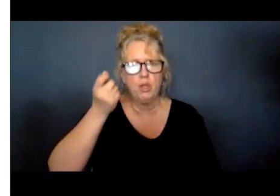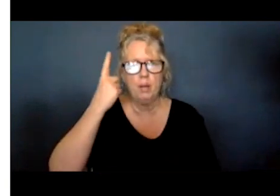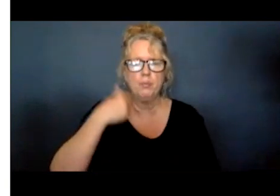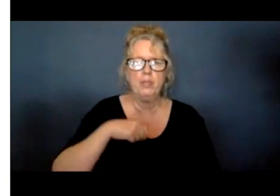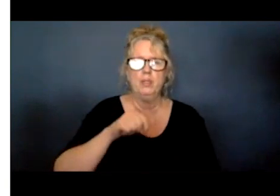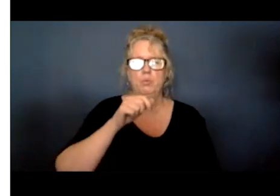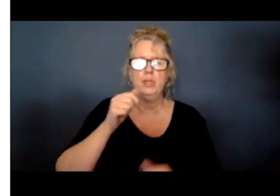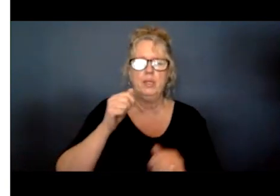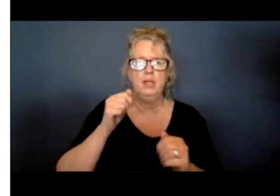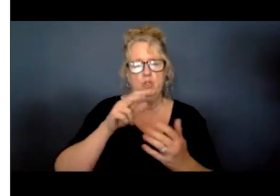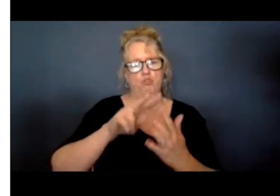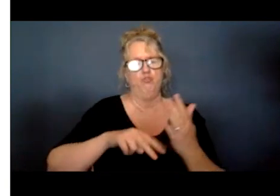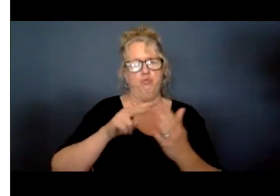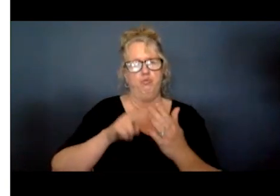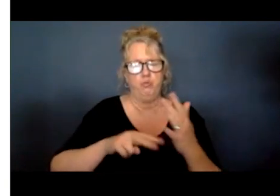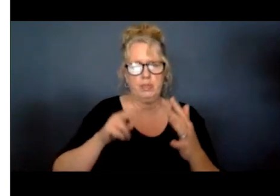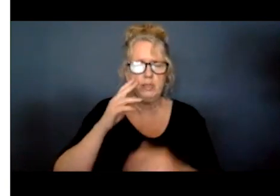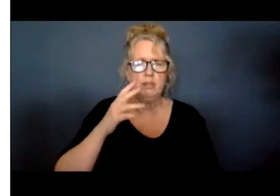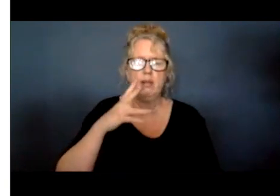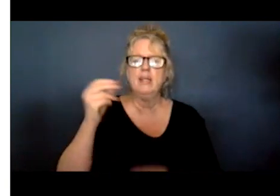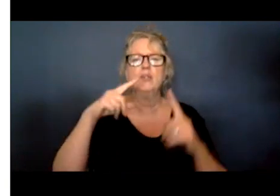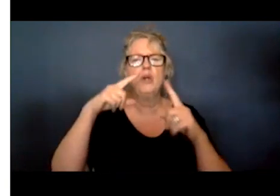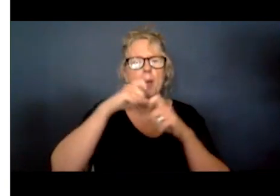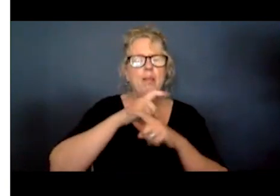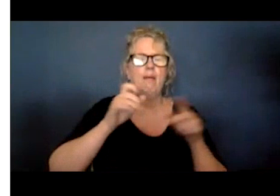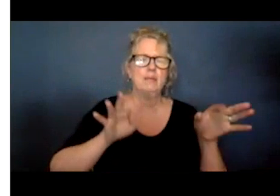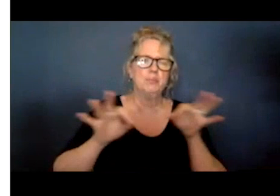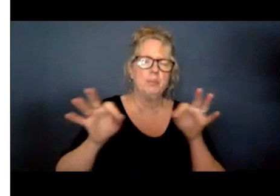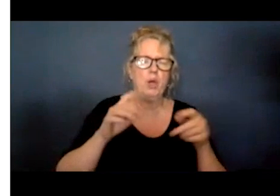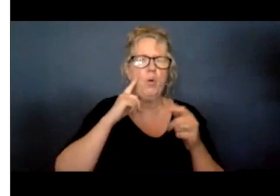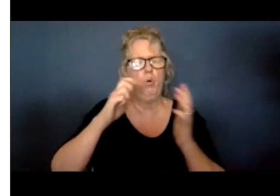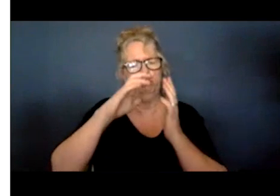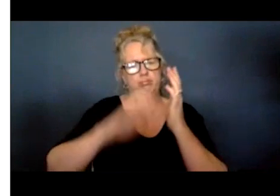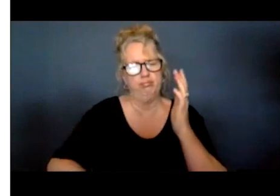written content, including complex instructions or lengthy documents.